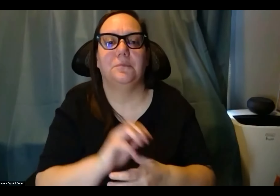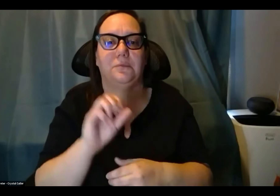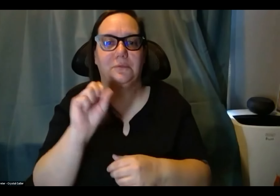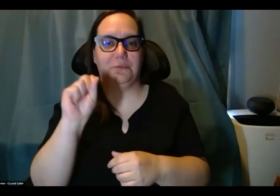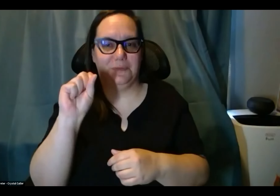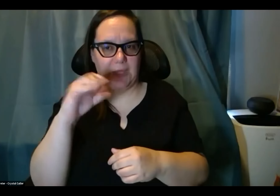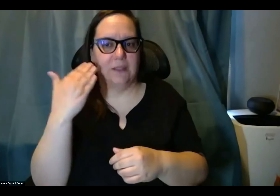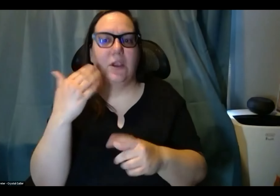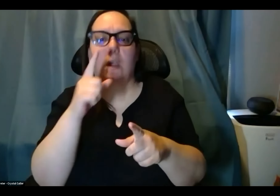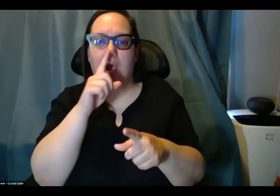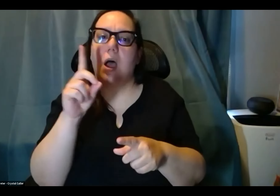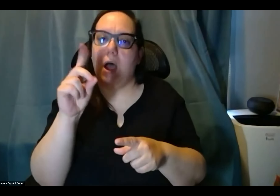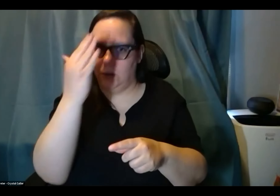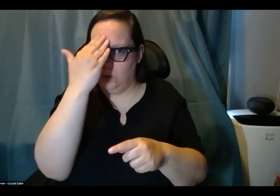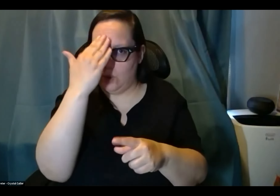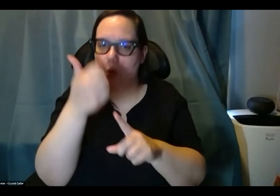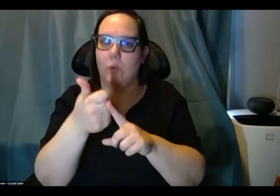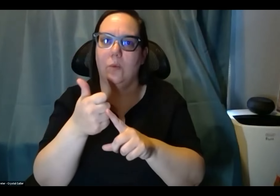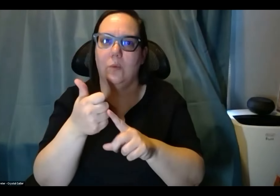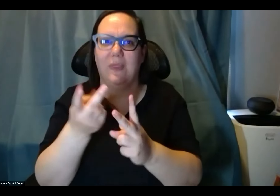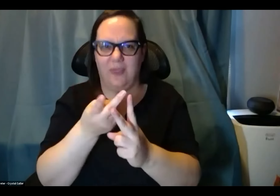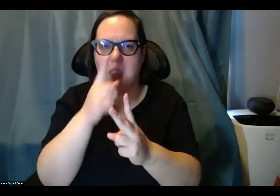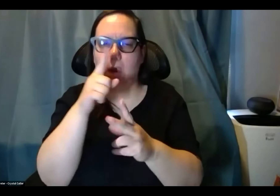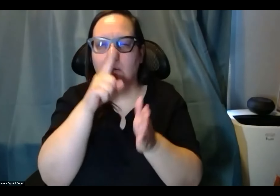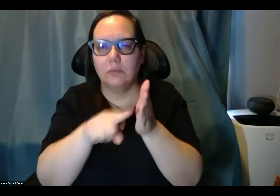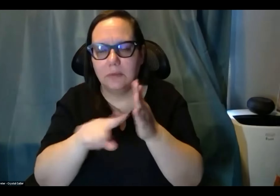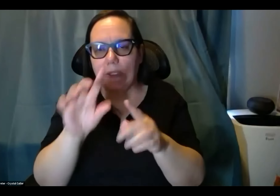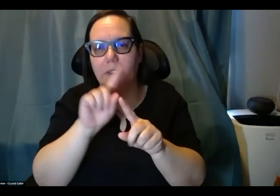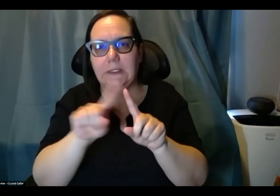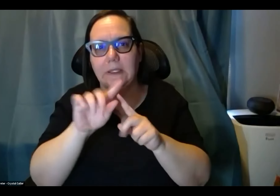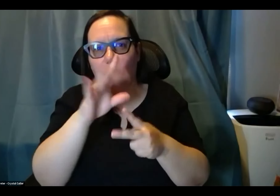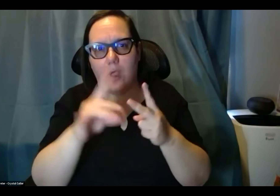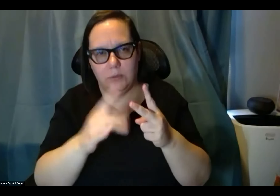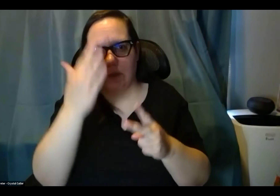I do know that they're looking at different options. (This is Sarah). I have had a conversation